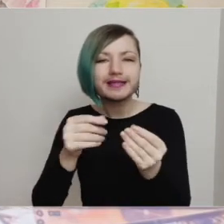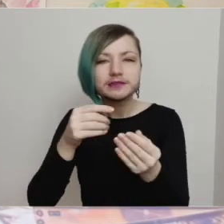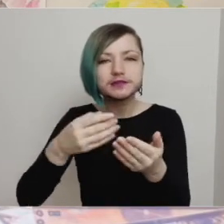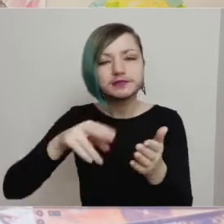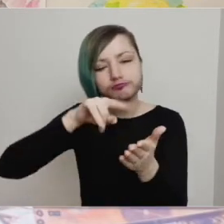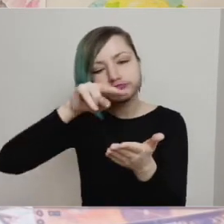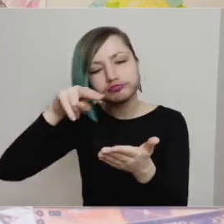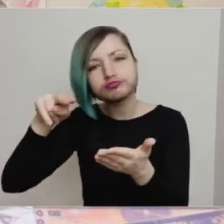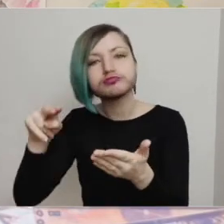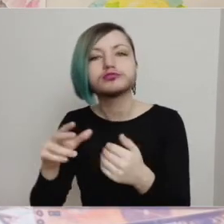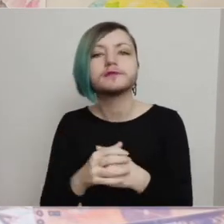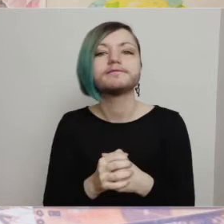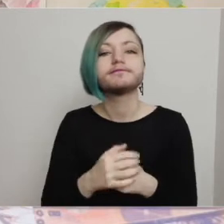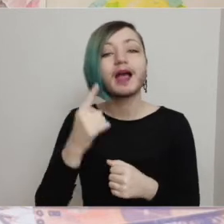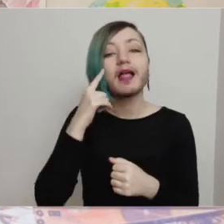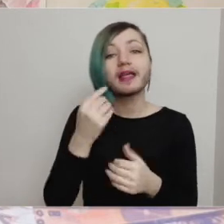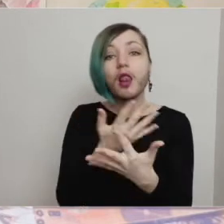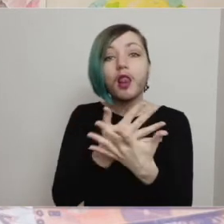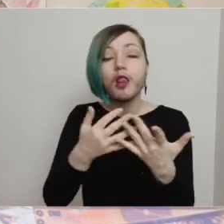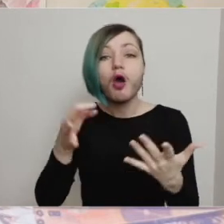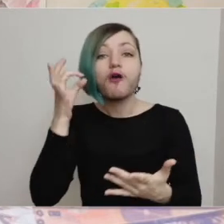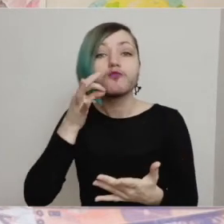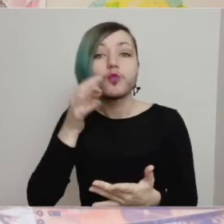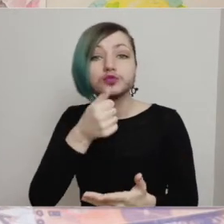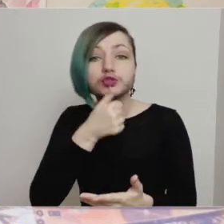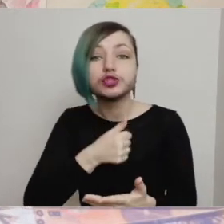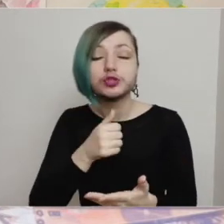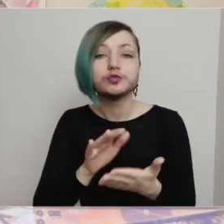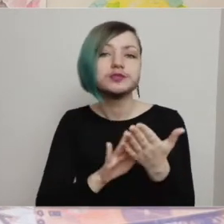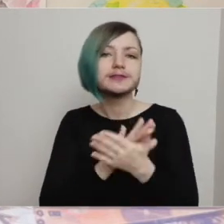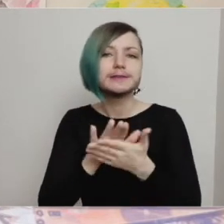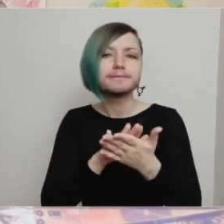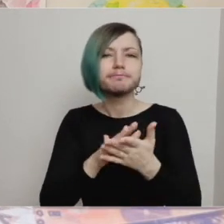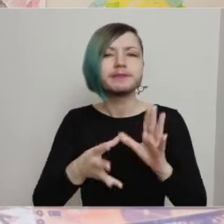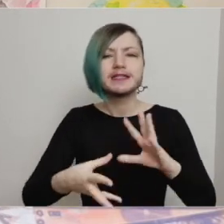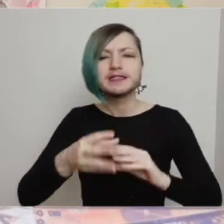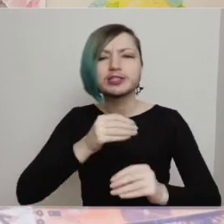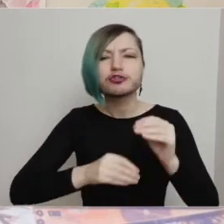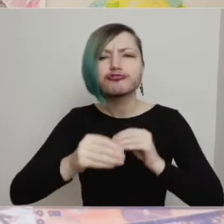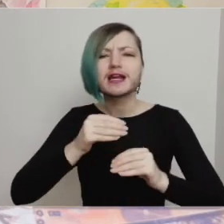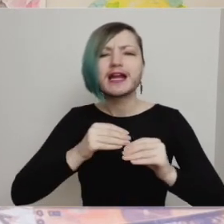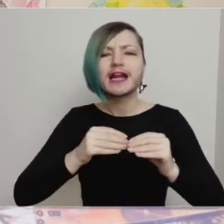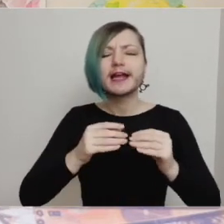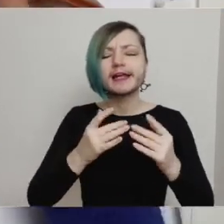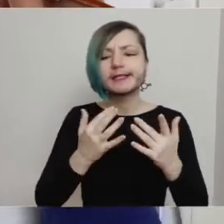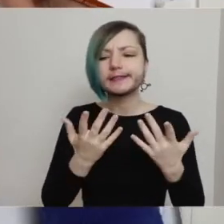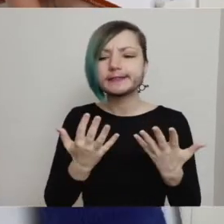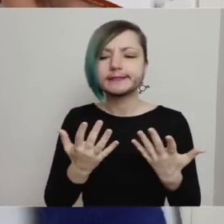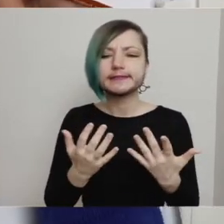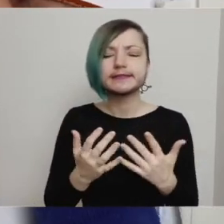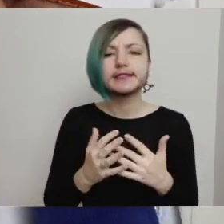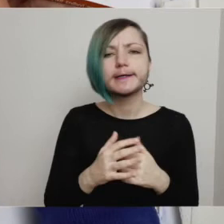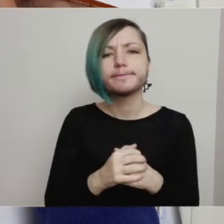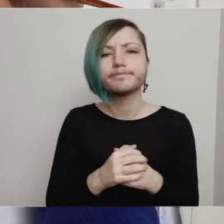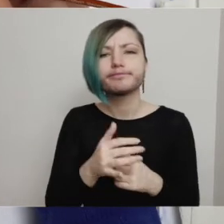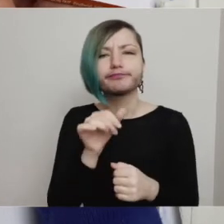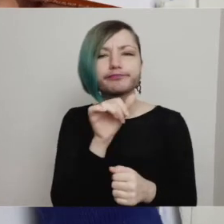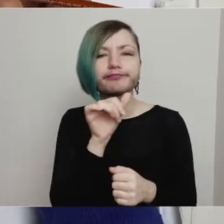I think if you use a lot of water you get quite a nice you get quite a nice watery kind of feel